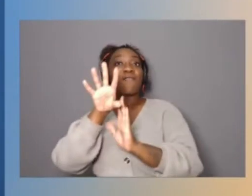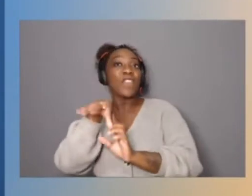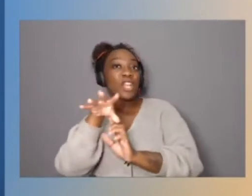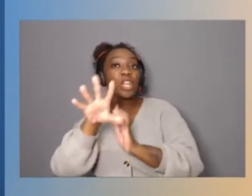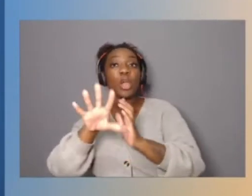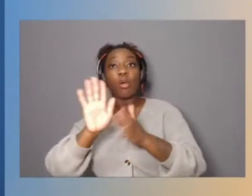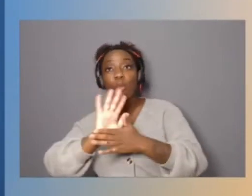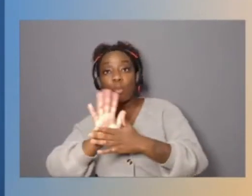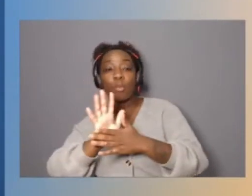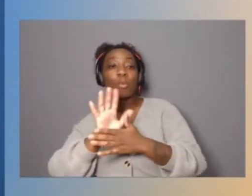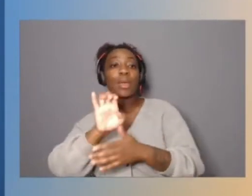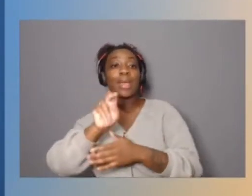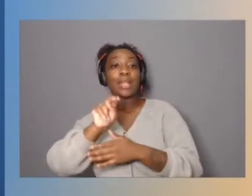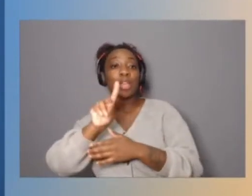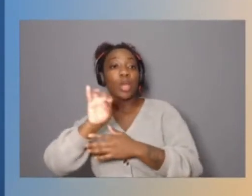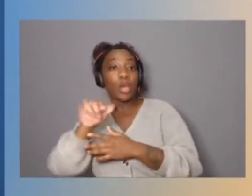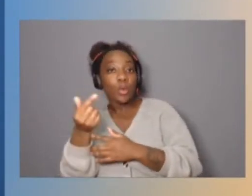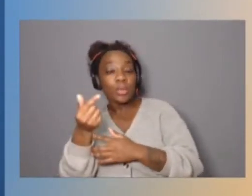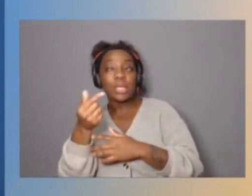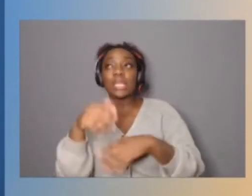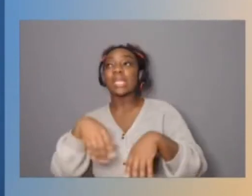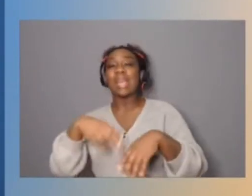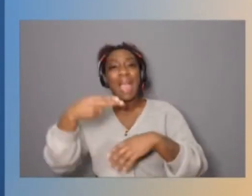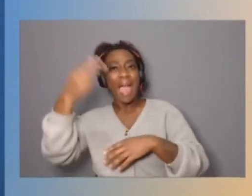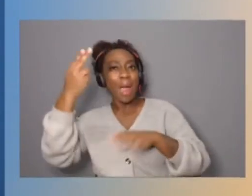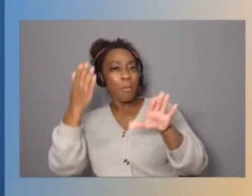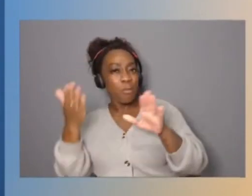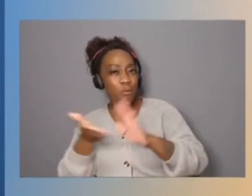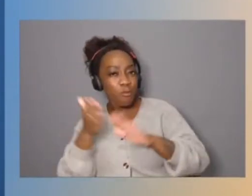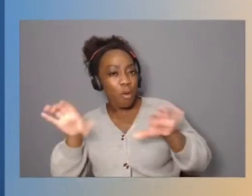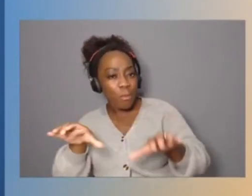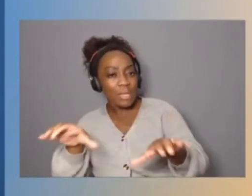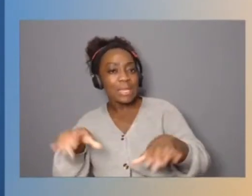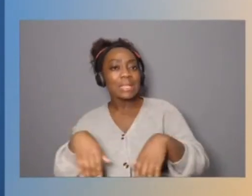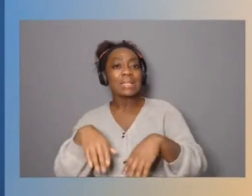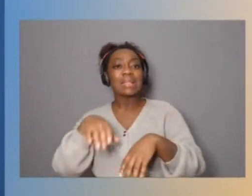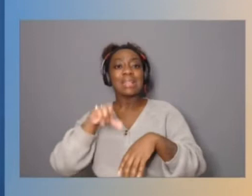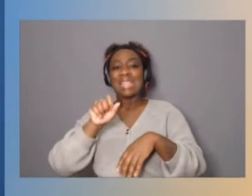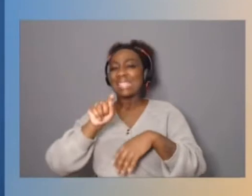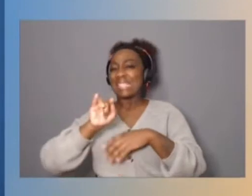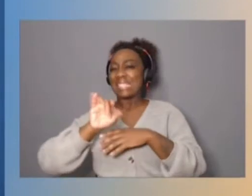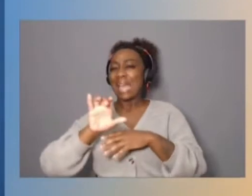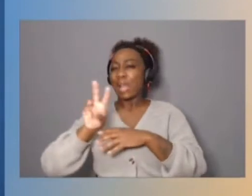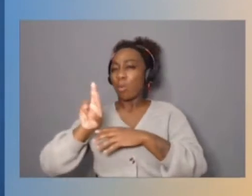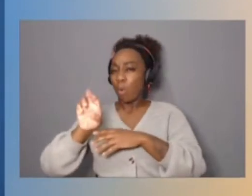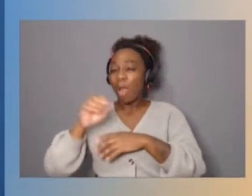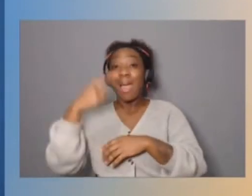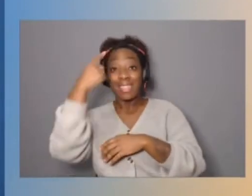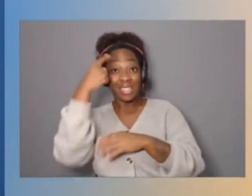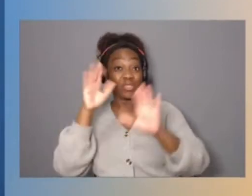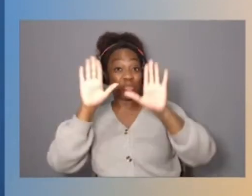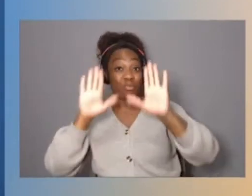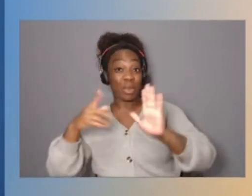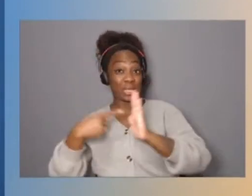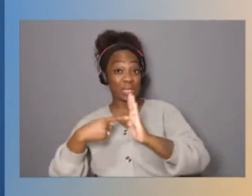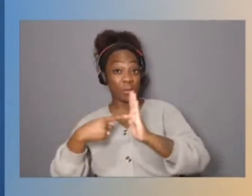or even high performance computing. So a great example. I think Stephanie mentioned this as well next role. Yeah, she did. - Is one of the examples